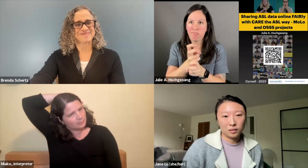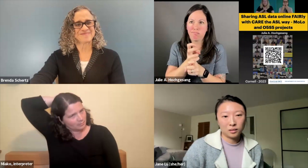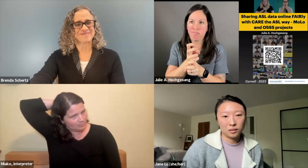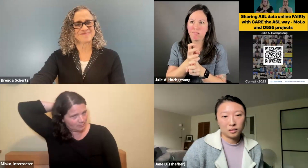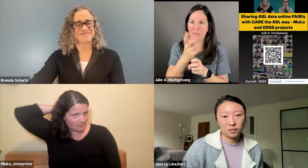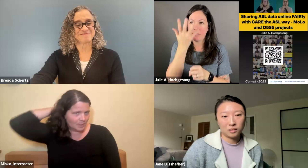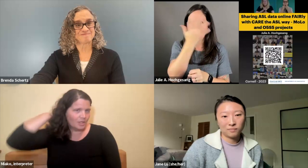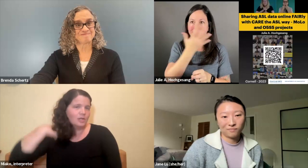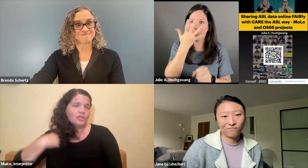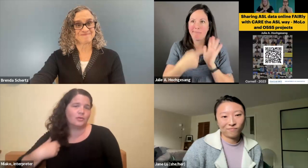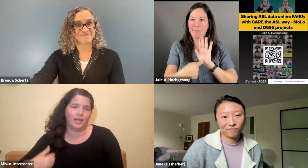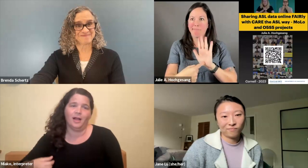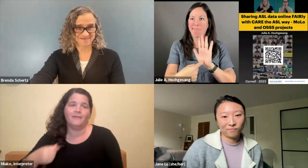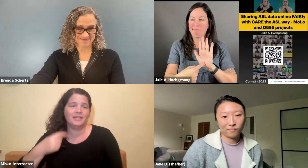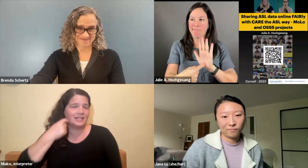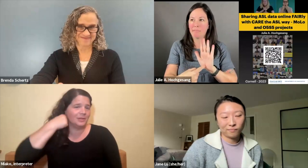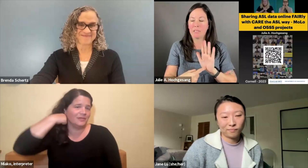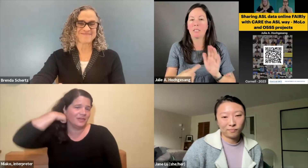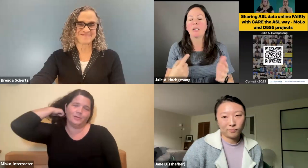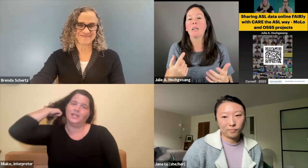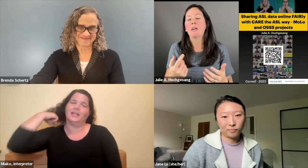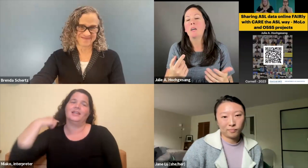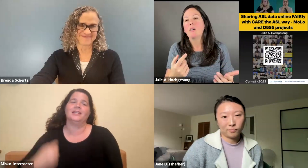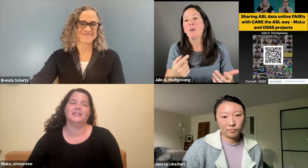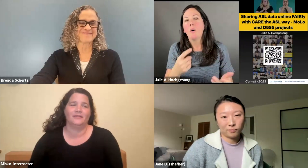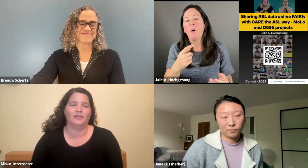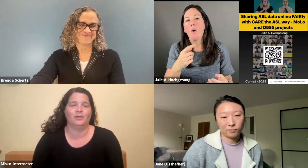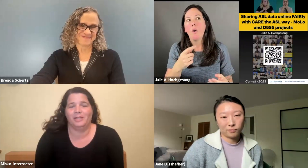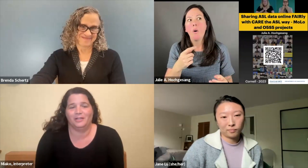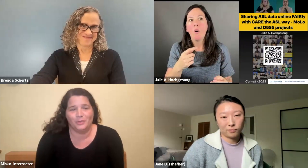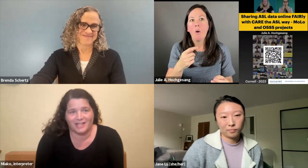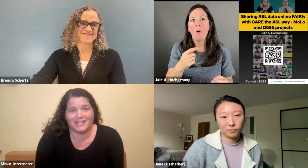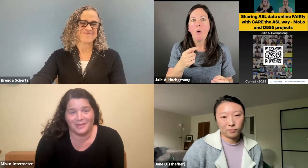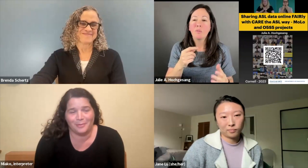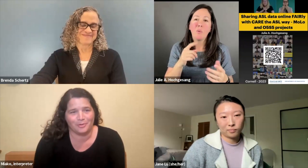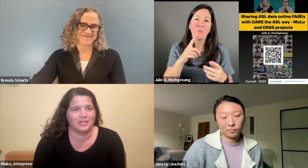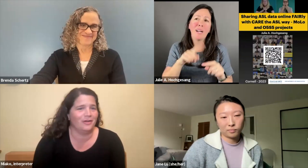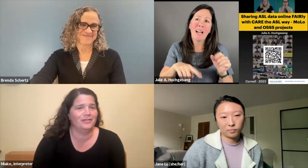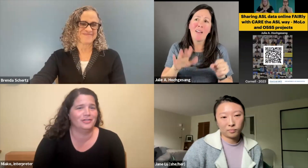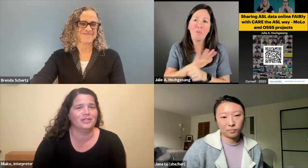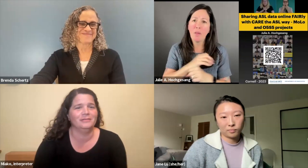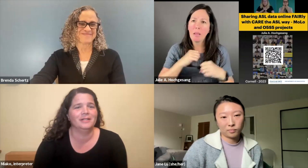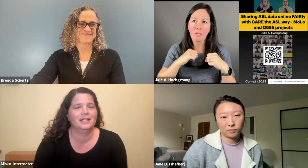so right obviously with video data it is difficult because you can see the person on the